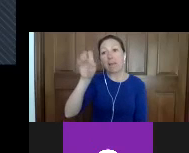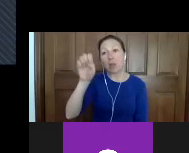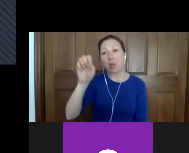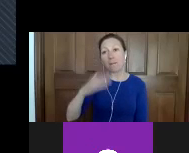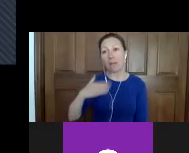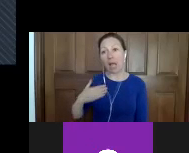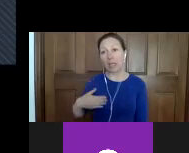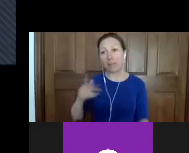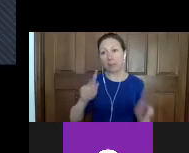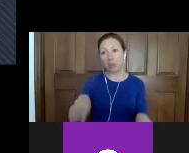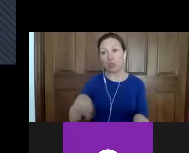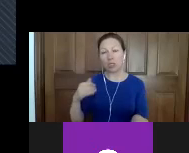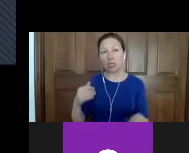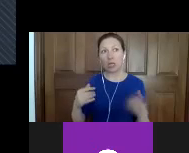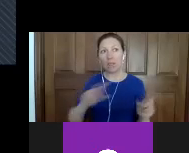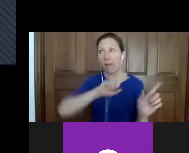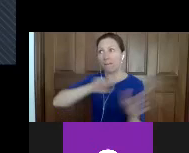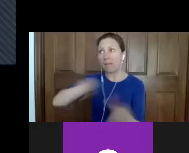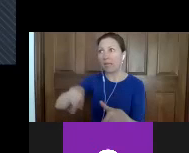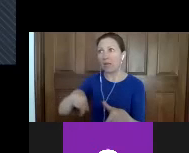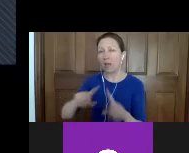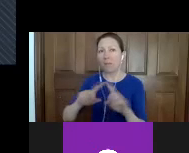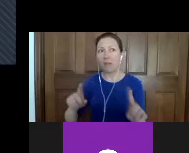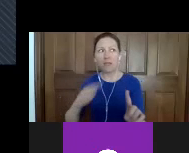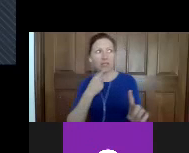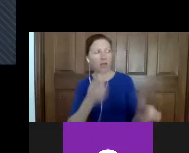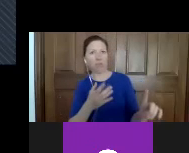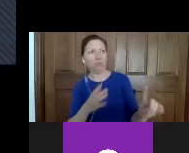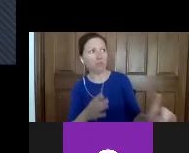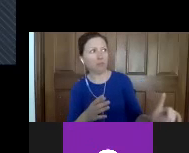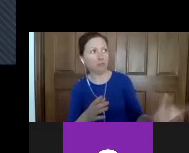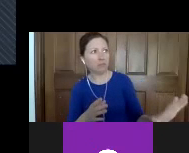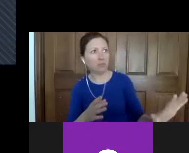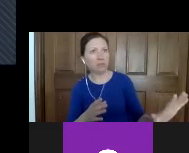in, their first thought is, did I follow all of the laws?